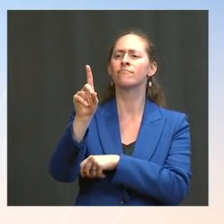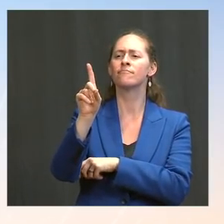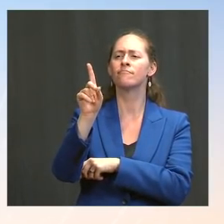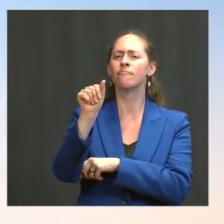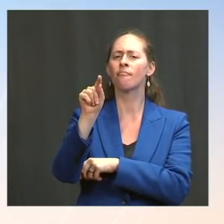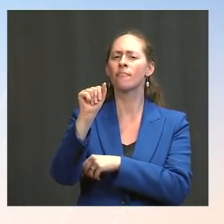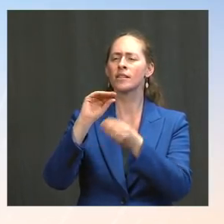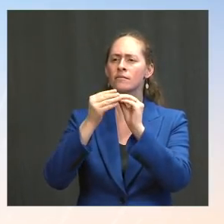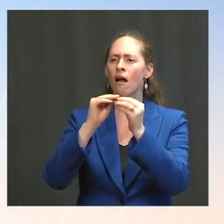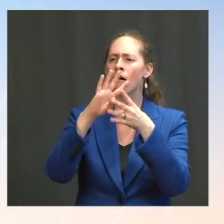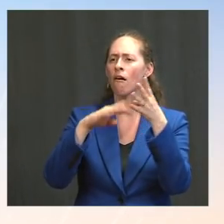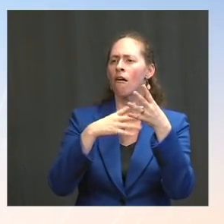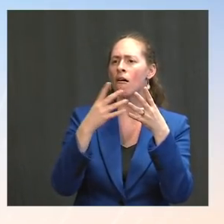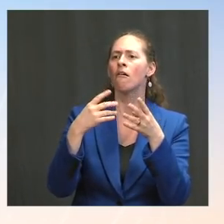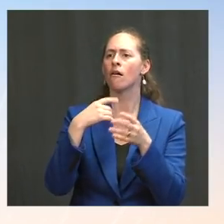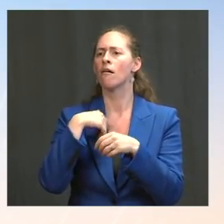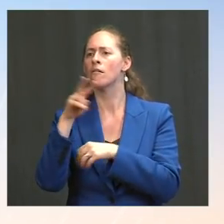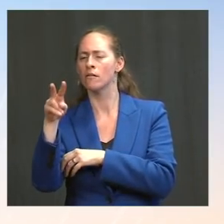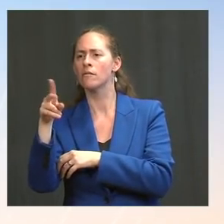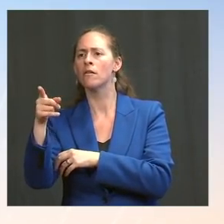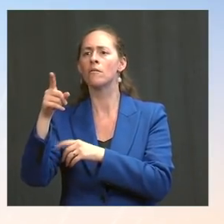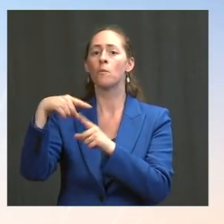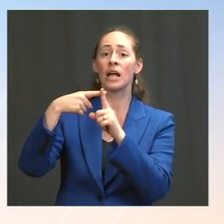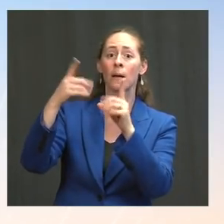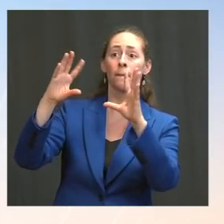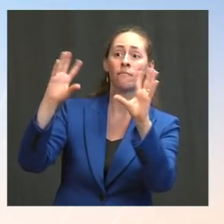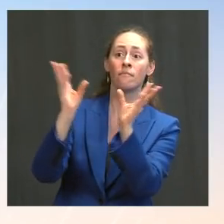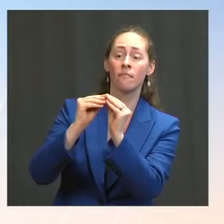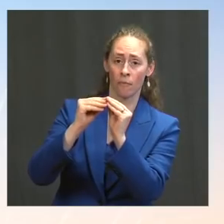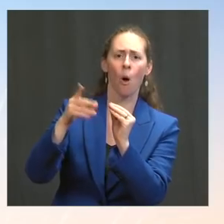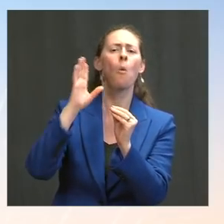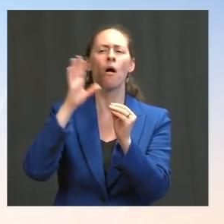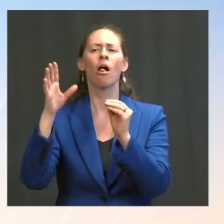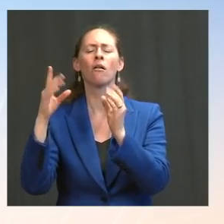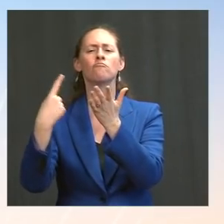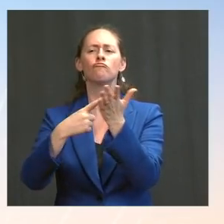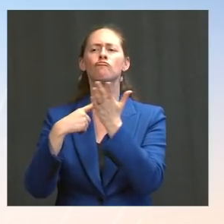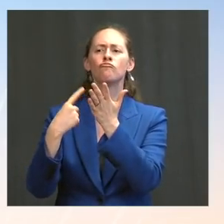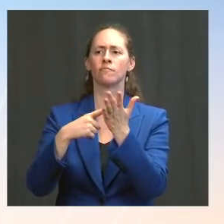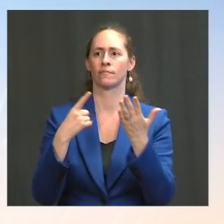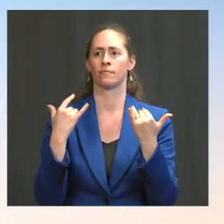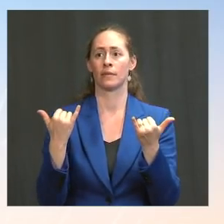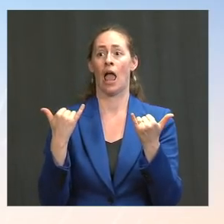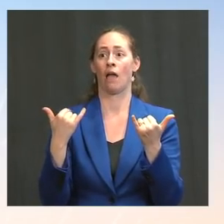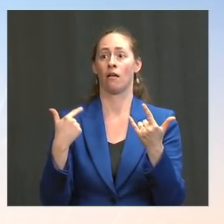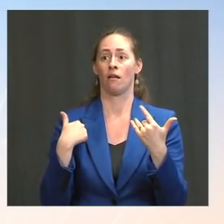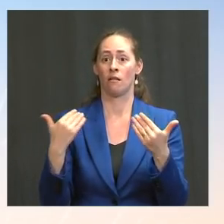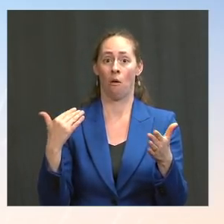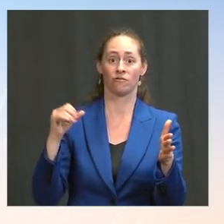that there are, of course -- we have seen an increase in the price of oil, as anyone has seen -- as they've seen -- who watches data.